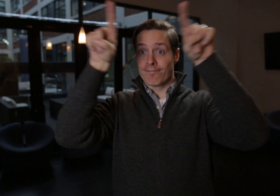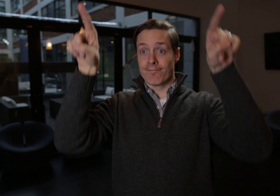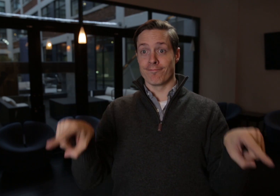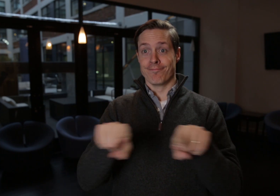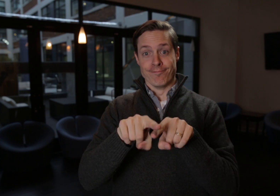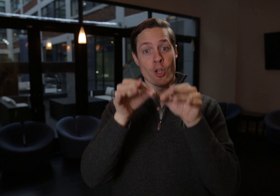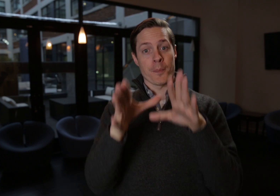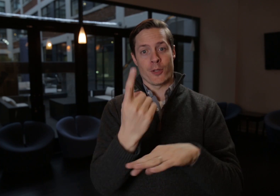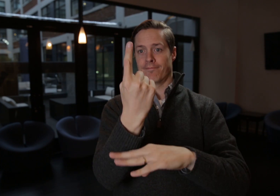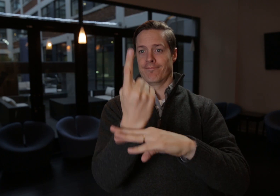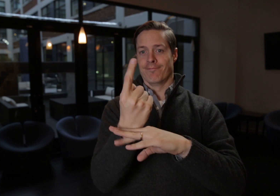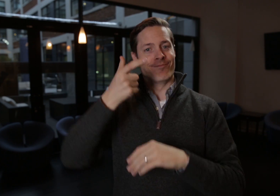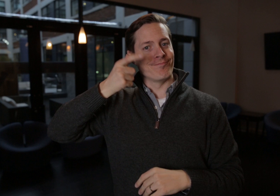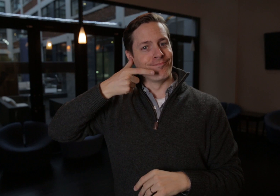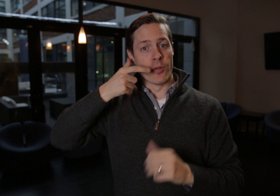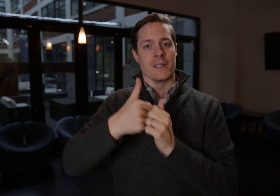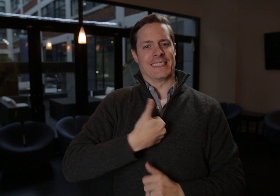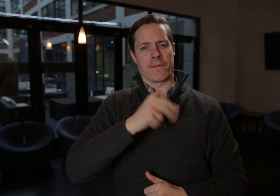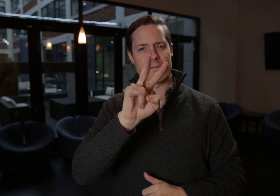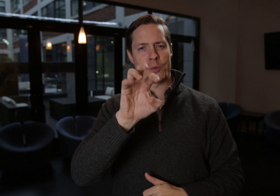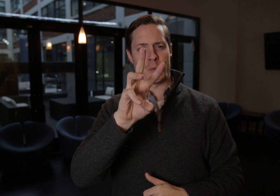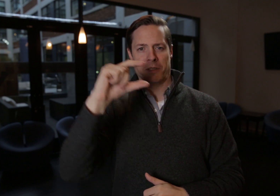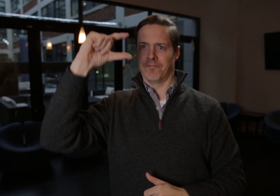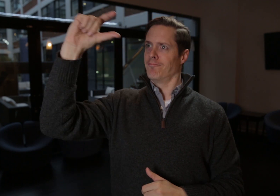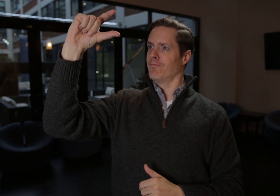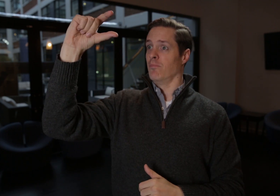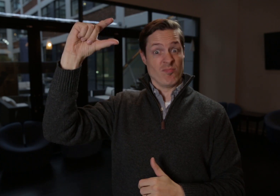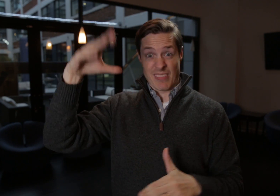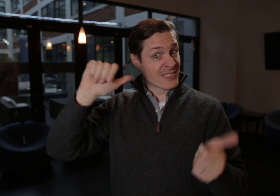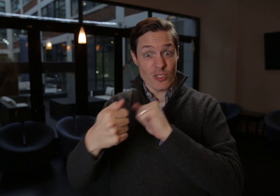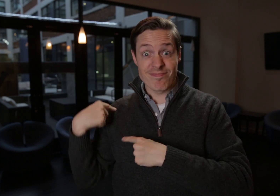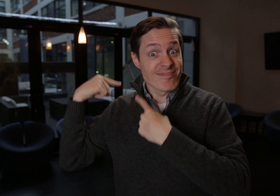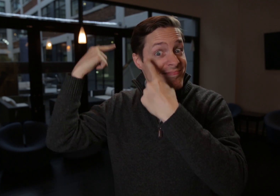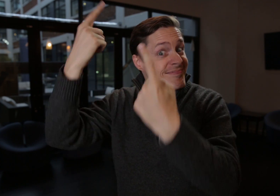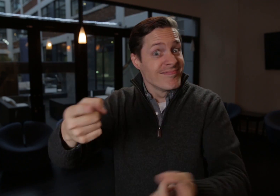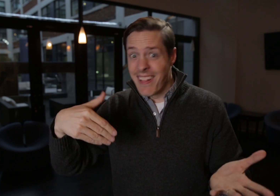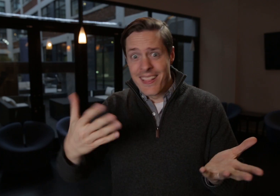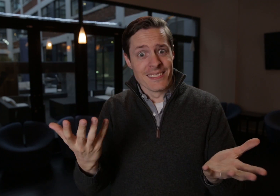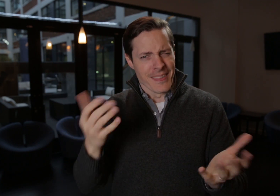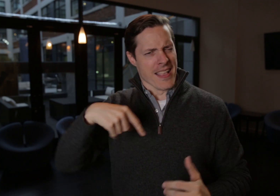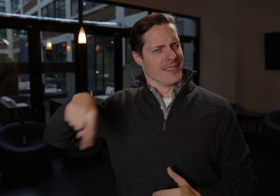The interpreter fills the screen with a small box of self-view in the corner. That hasn’t changed at all.